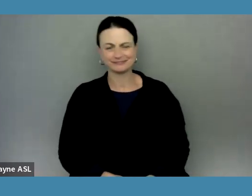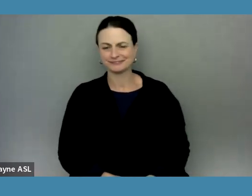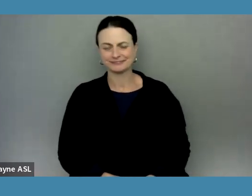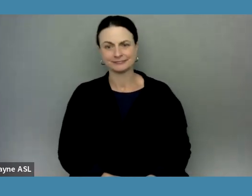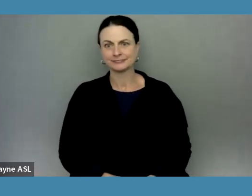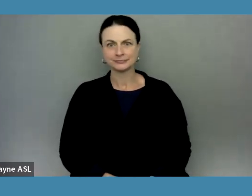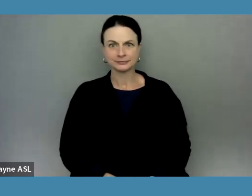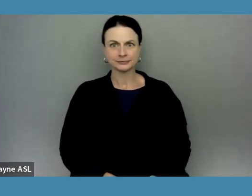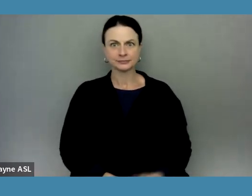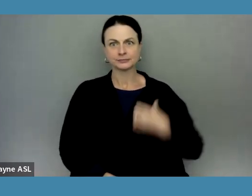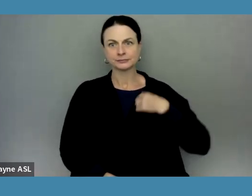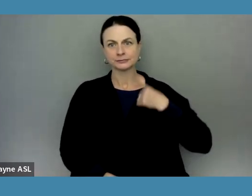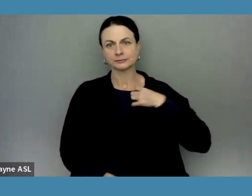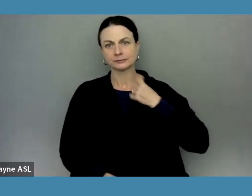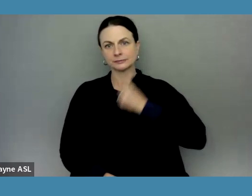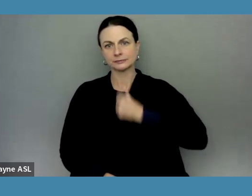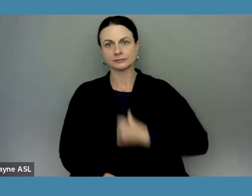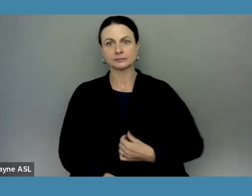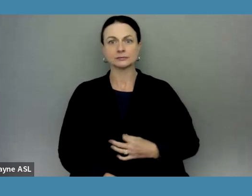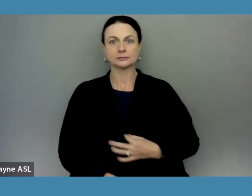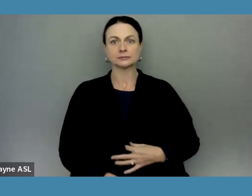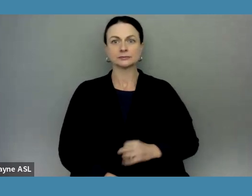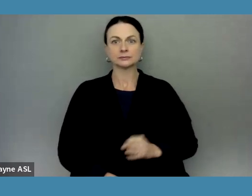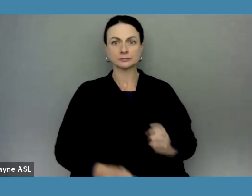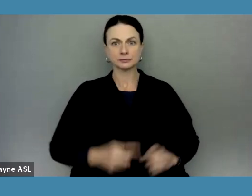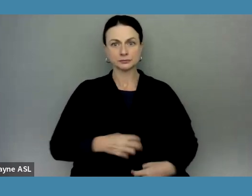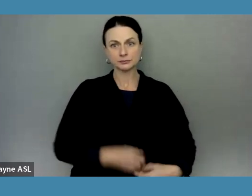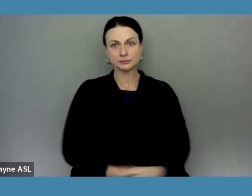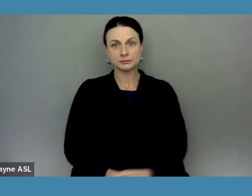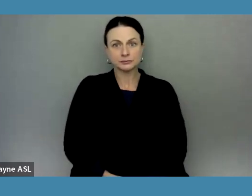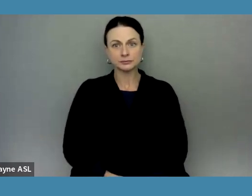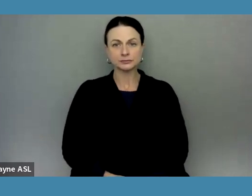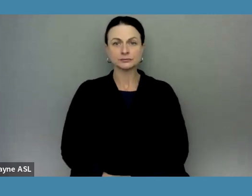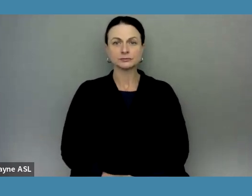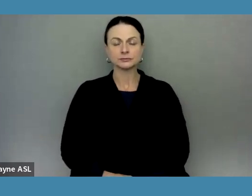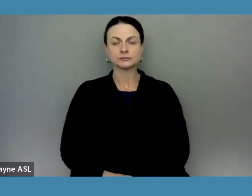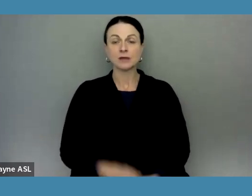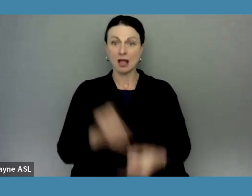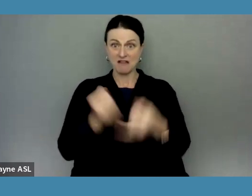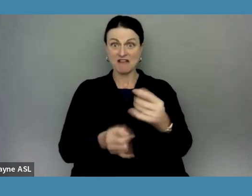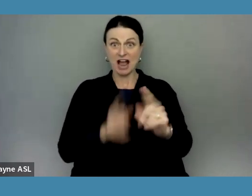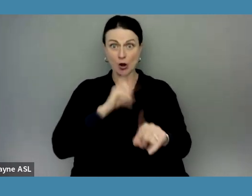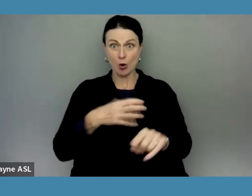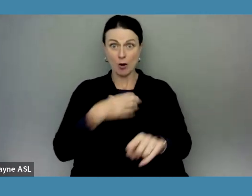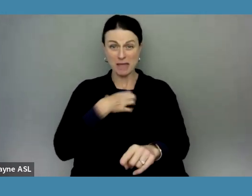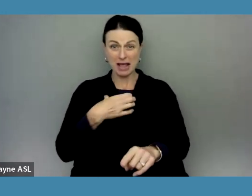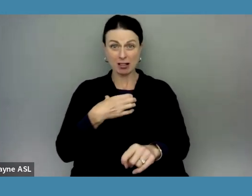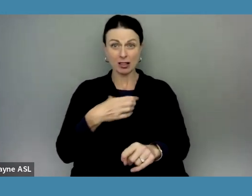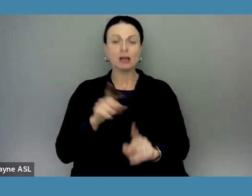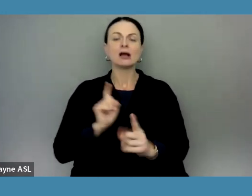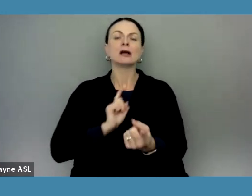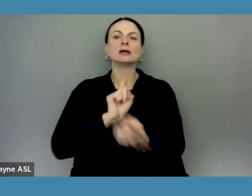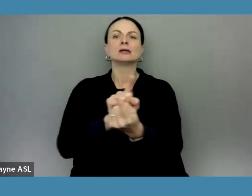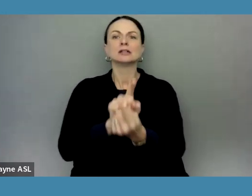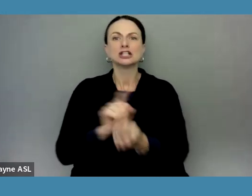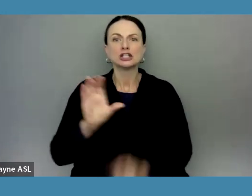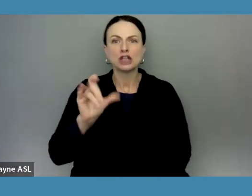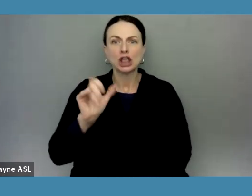And as far as appealing a final order, you really wanna go to the clerk of courts. They're super, super valuable.